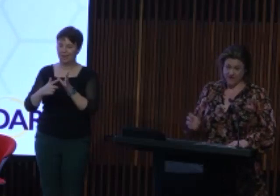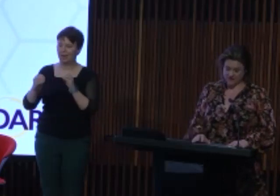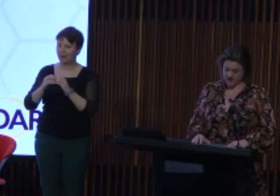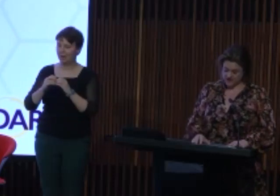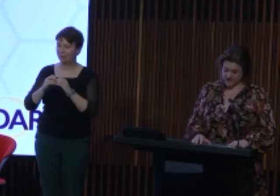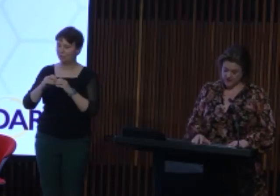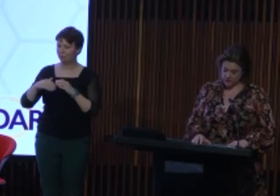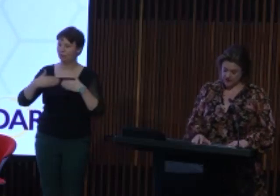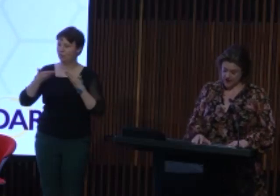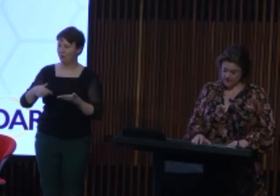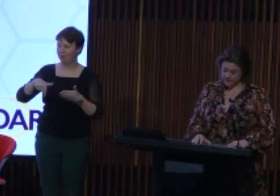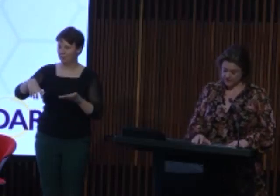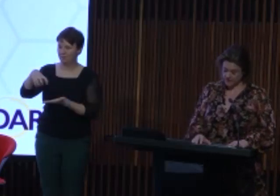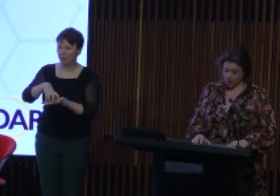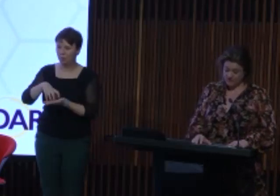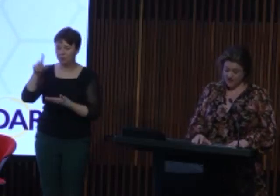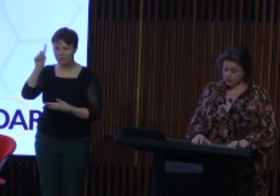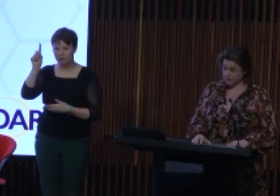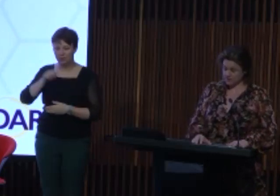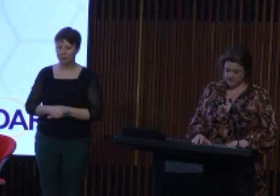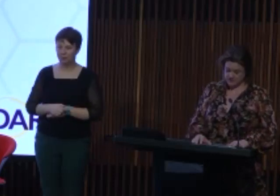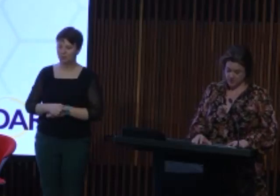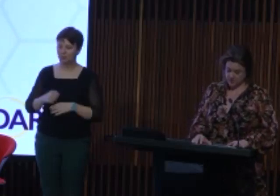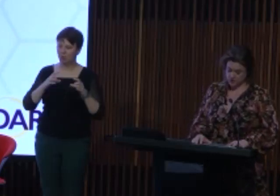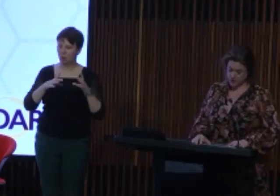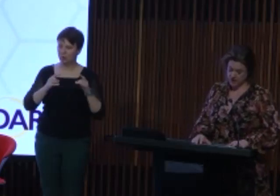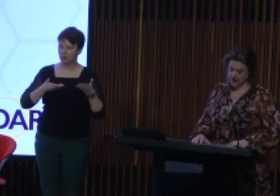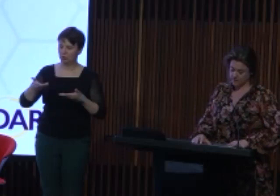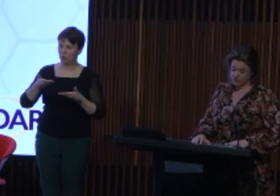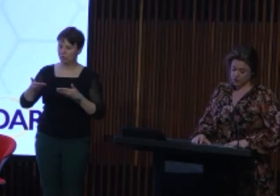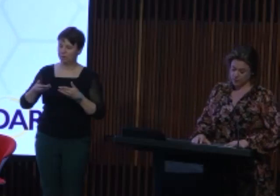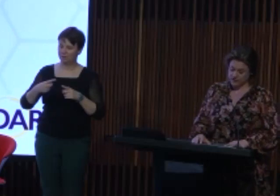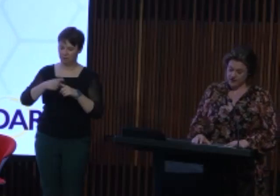providing the fantastic venue today, Auslan services and Expression Australia for interpreting